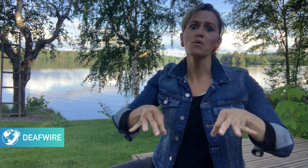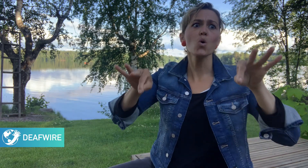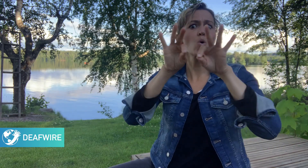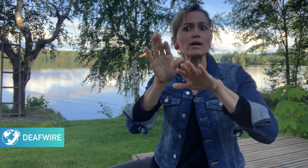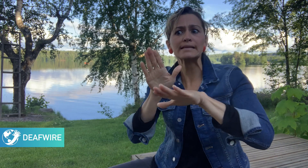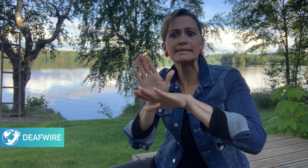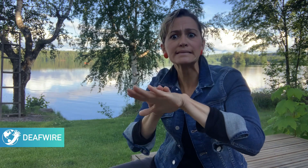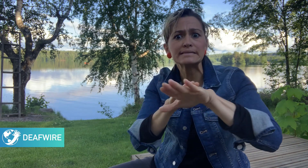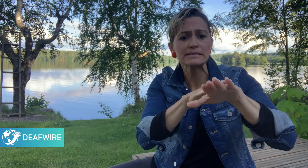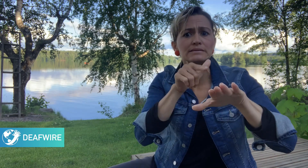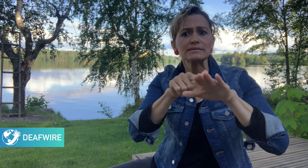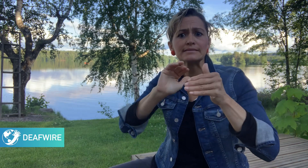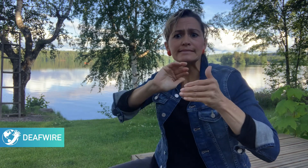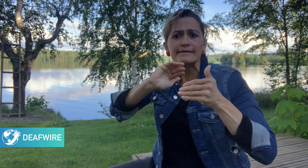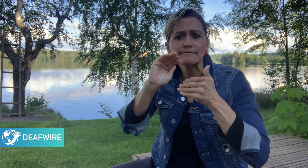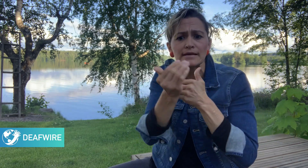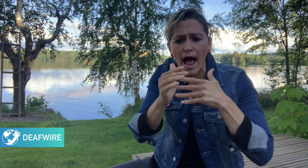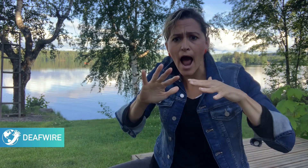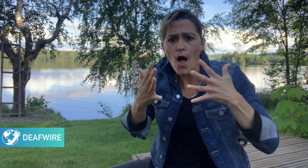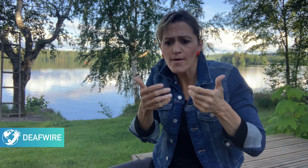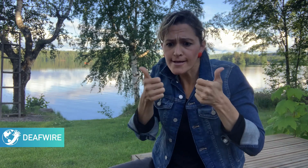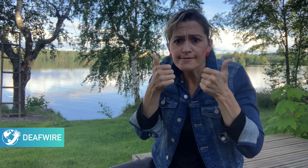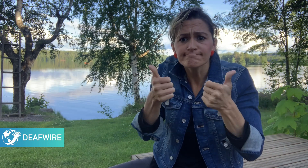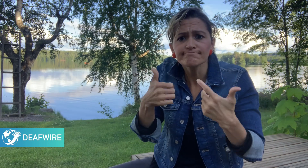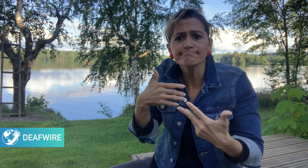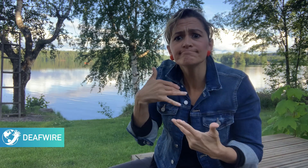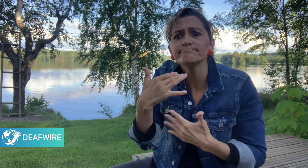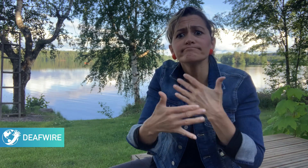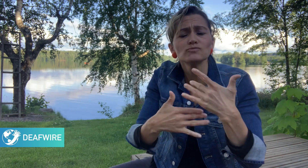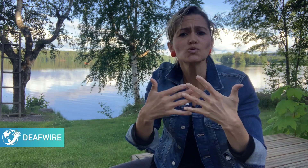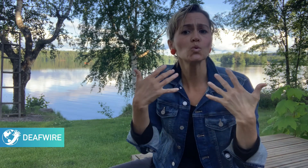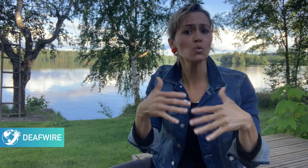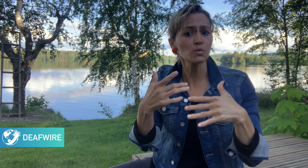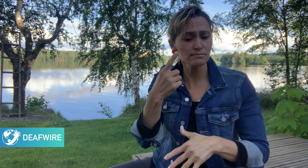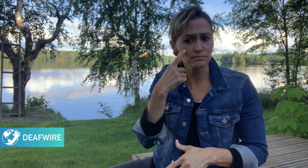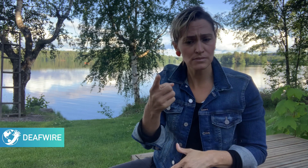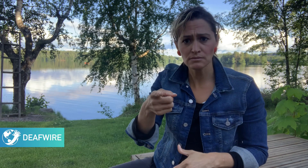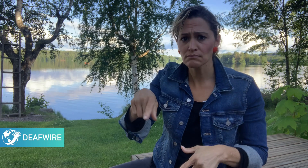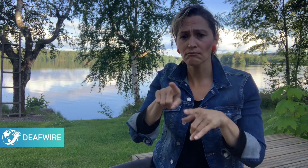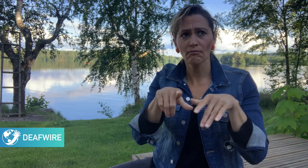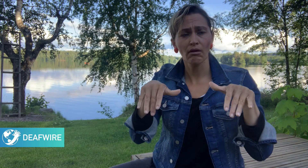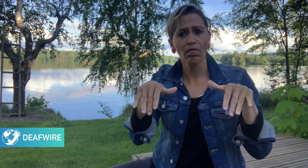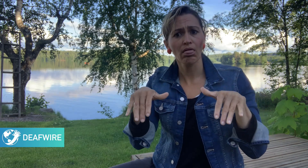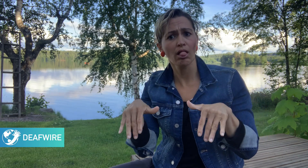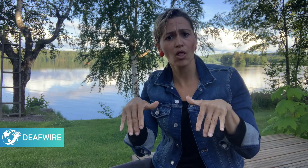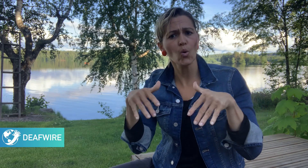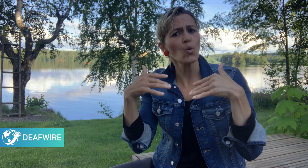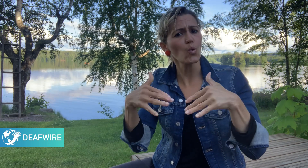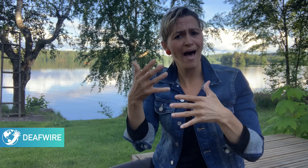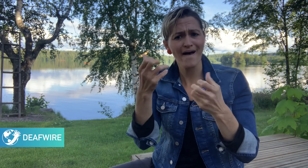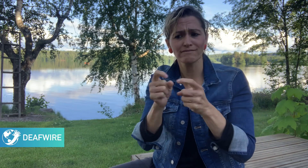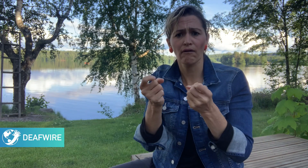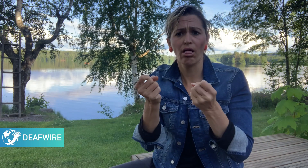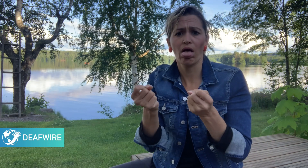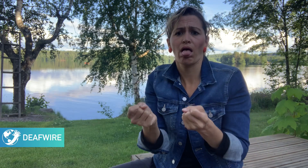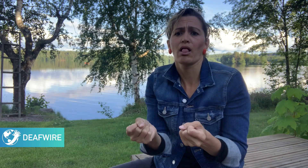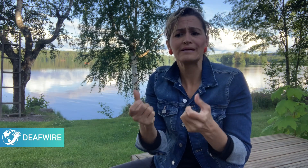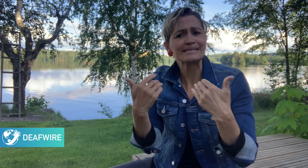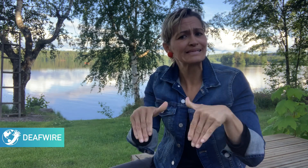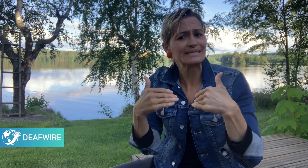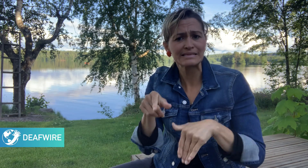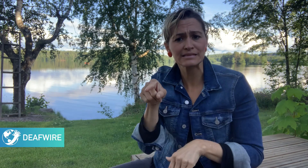by the government. The organization also hopes that